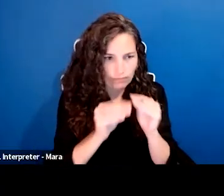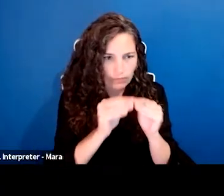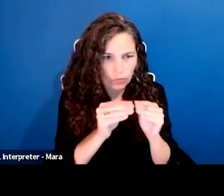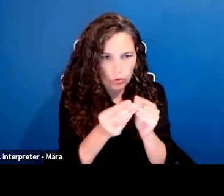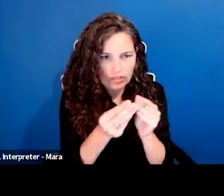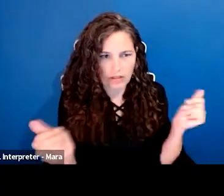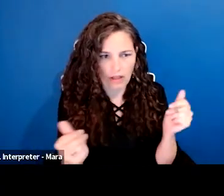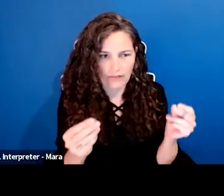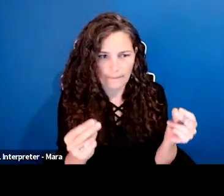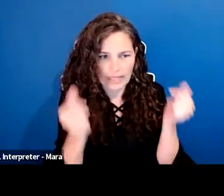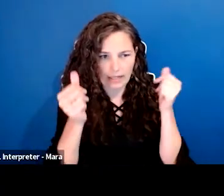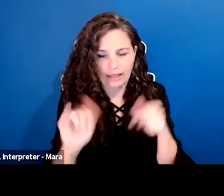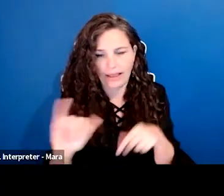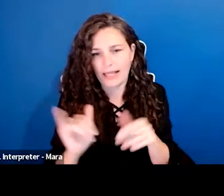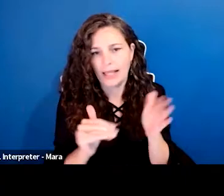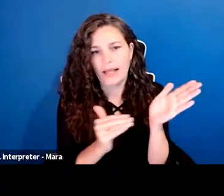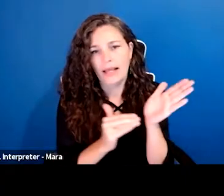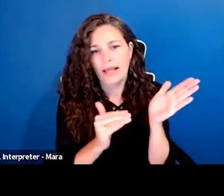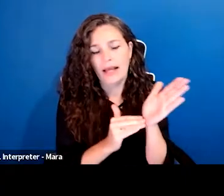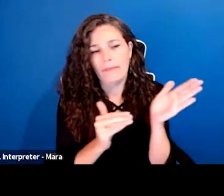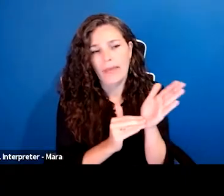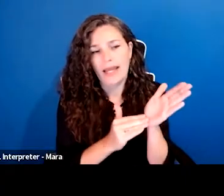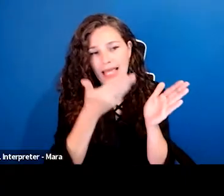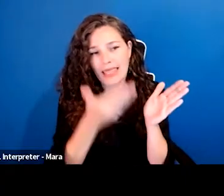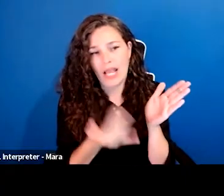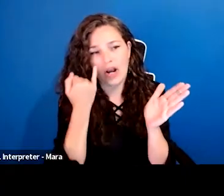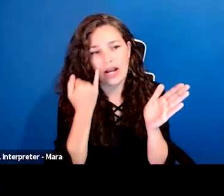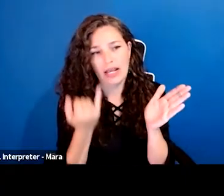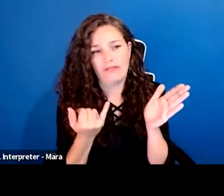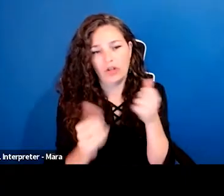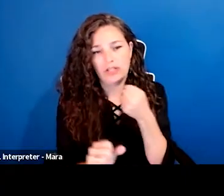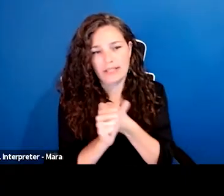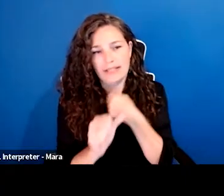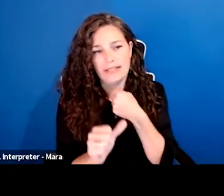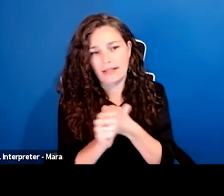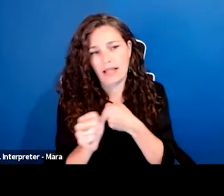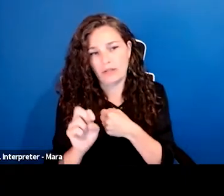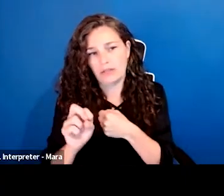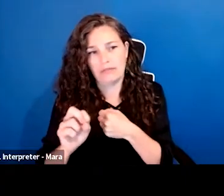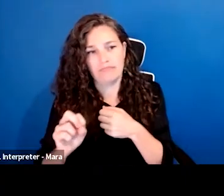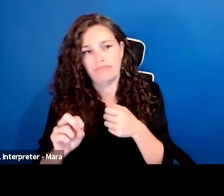a a medic being there when they're performing stunt related or hazardous work or an ambulance.